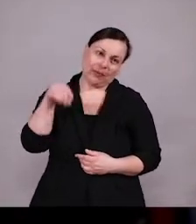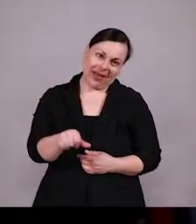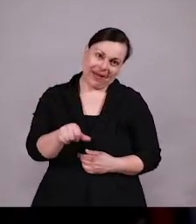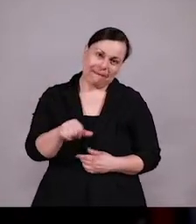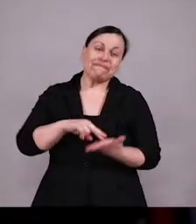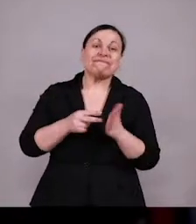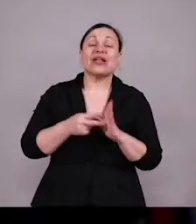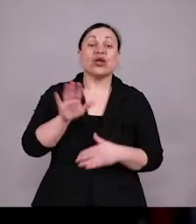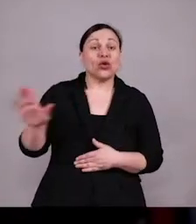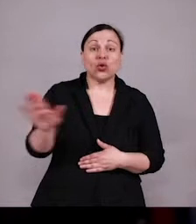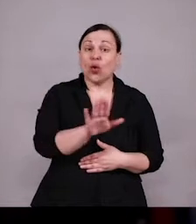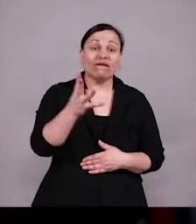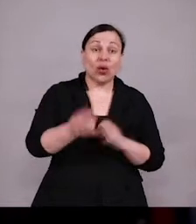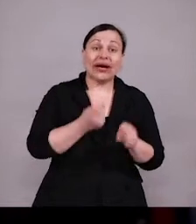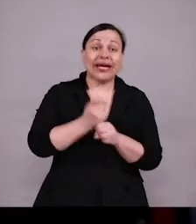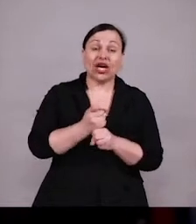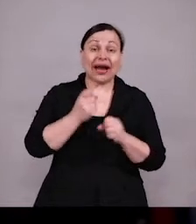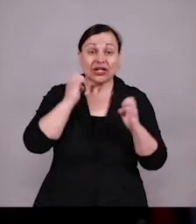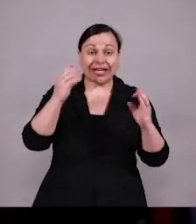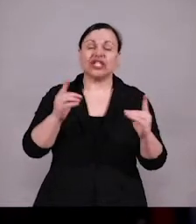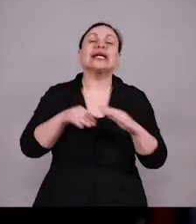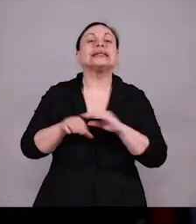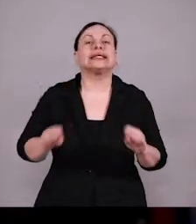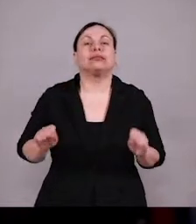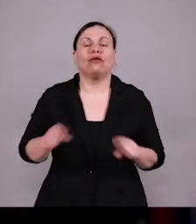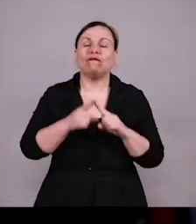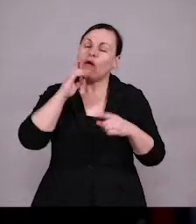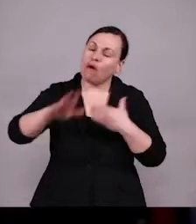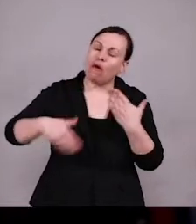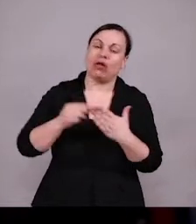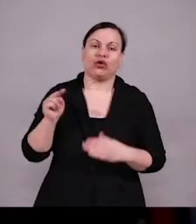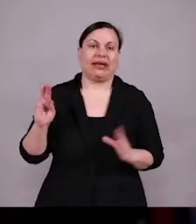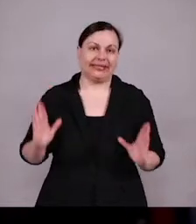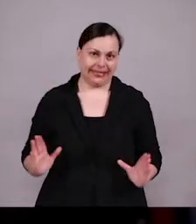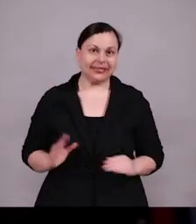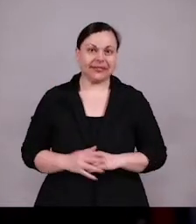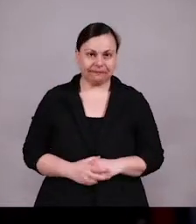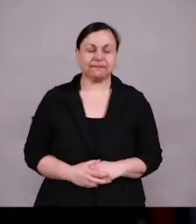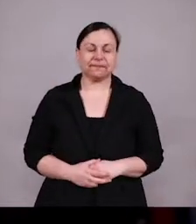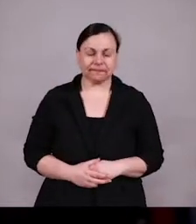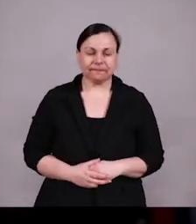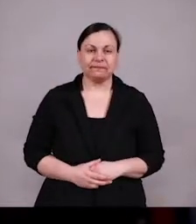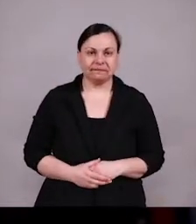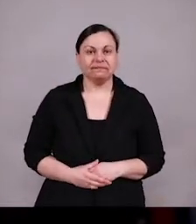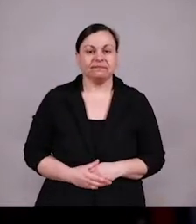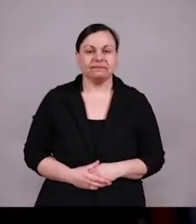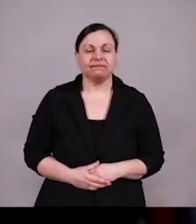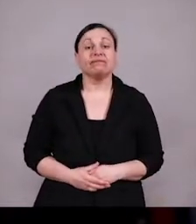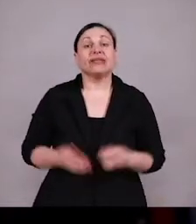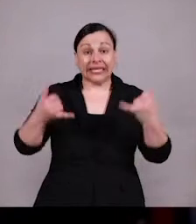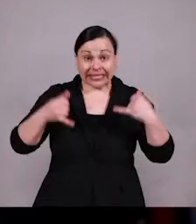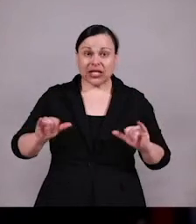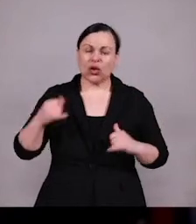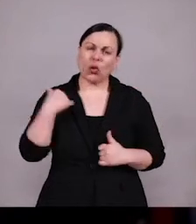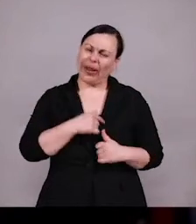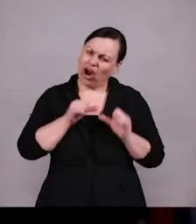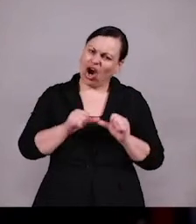an excellent four-year education accessible to all New Mexicans. Still, we remain concerned